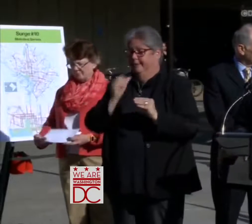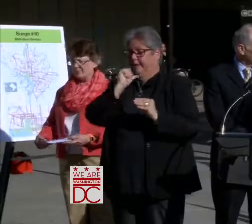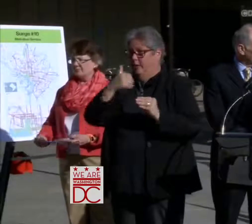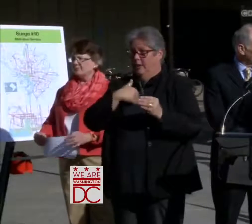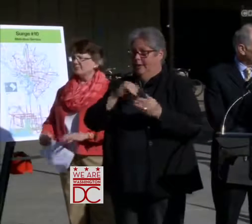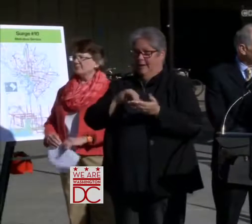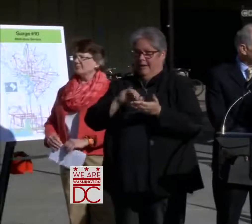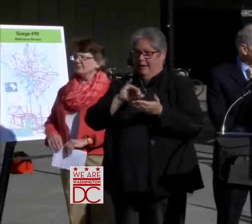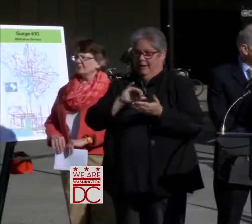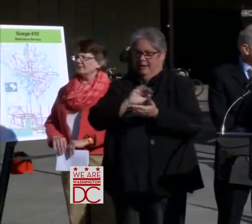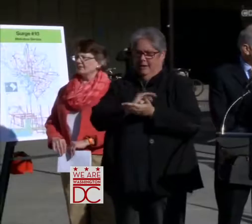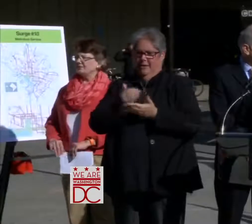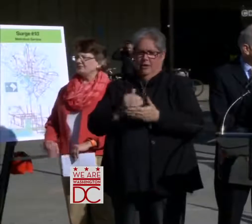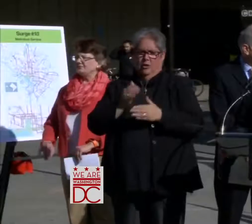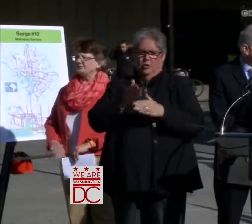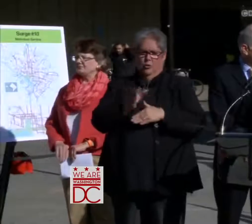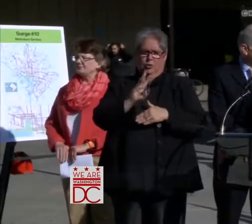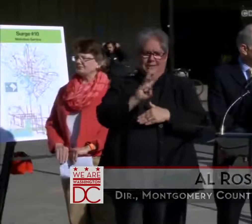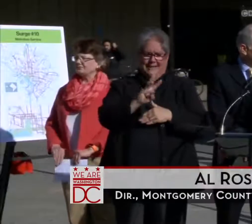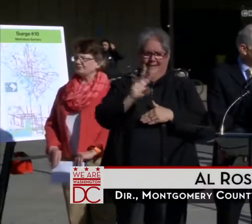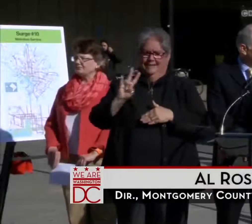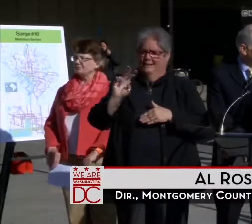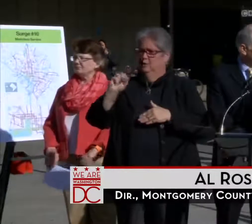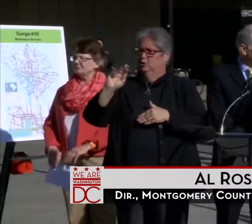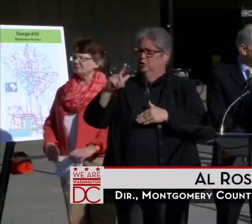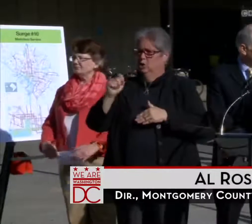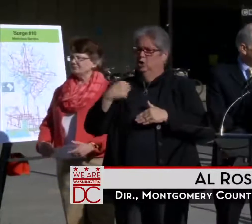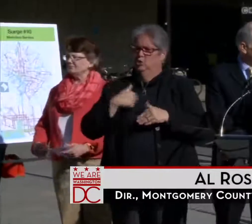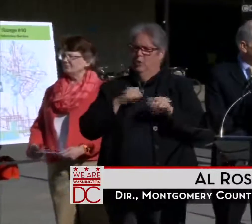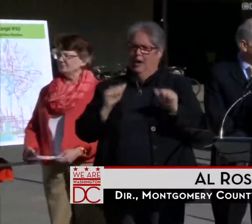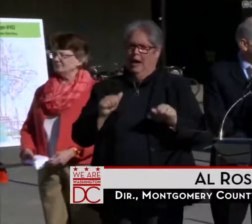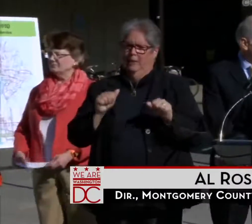THROUGH THIS SURGE 6 AND 7 WE WERE ABLE TO ACTUALLY CHANGE